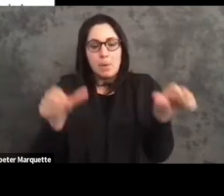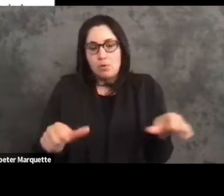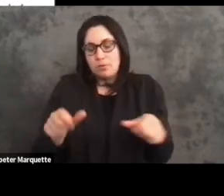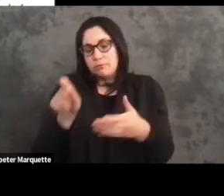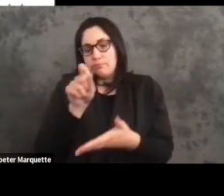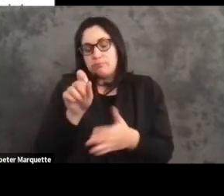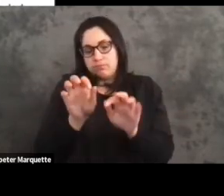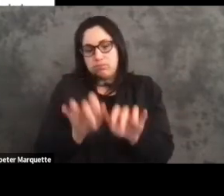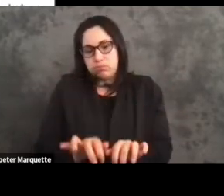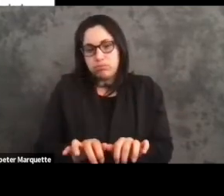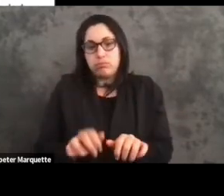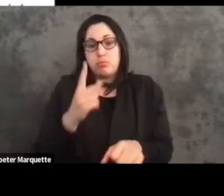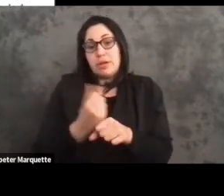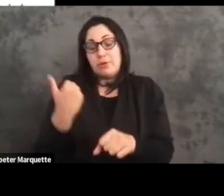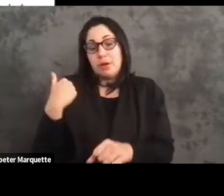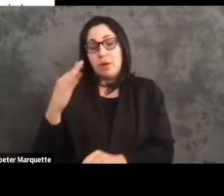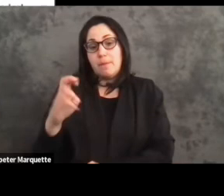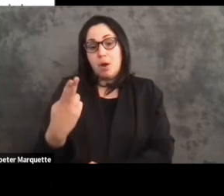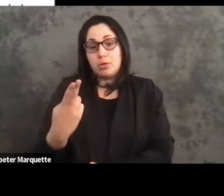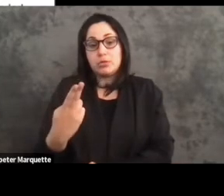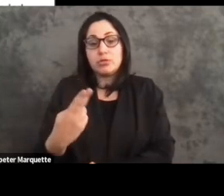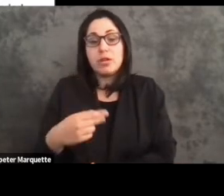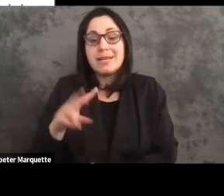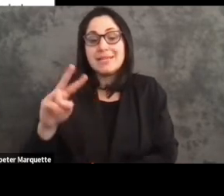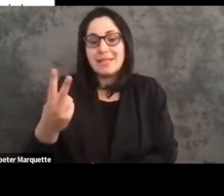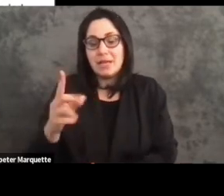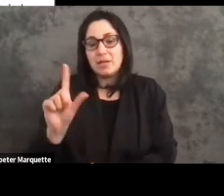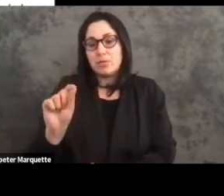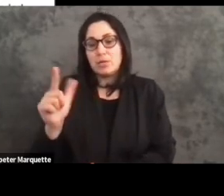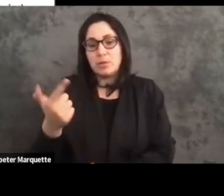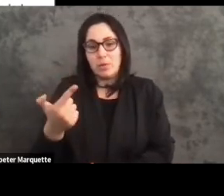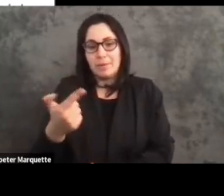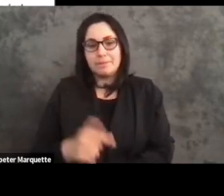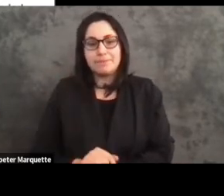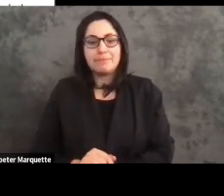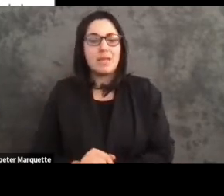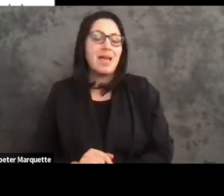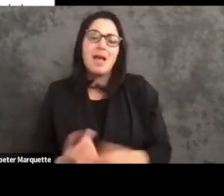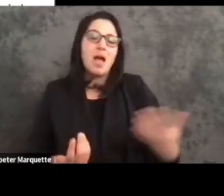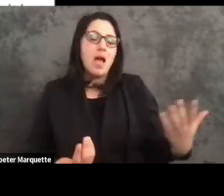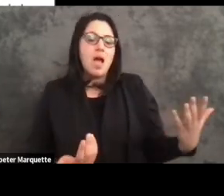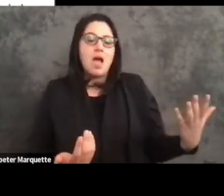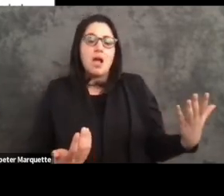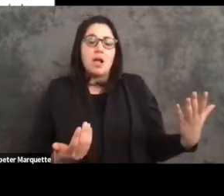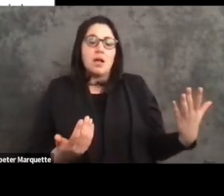of first symptom social media post, which I wrote almost a year ago on March 2 2021.